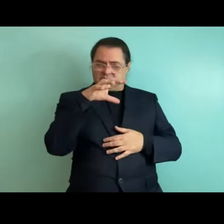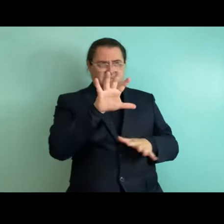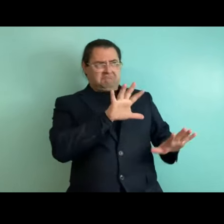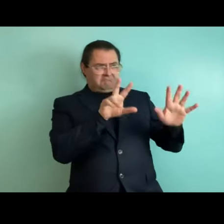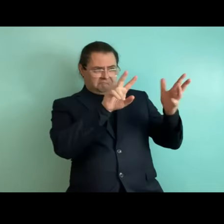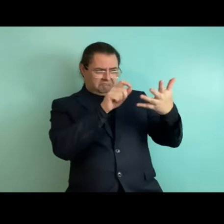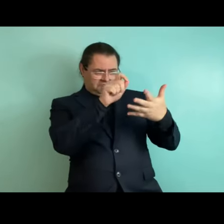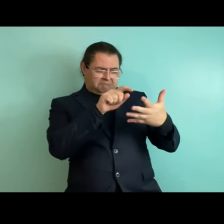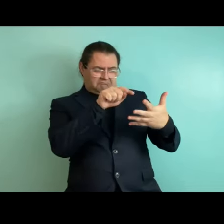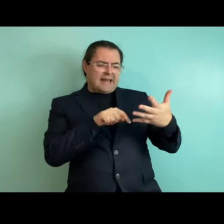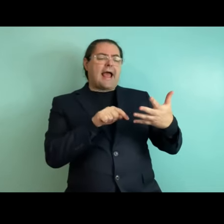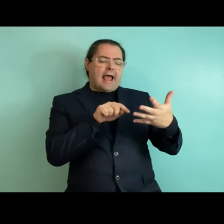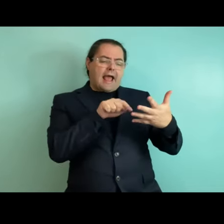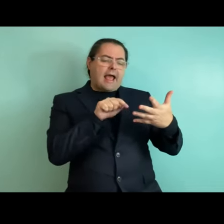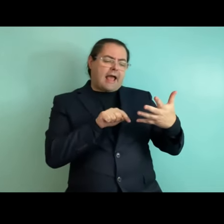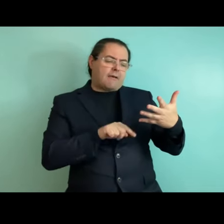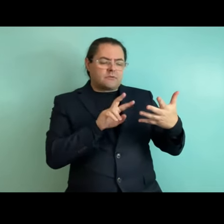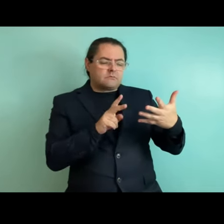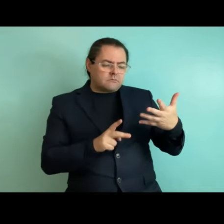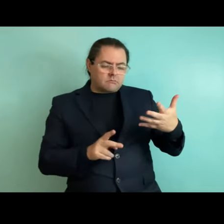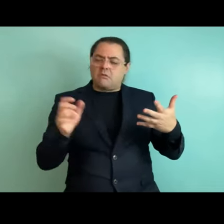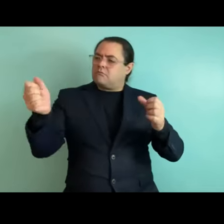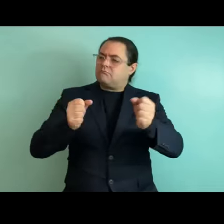need in place to start to hire people with disabilities.